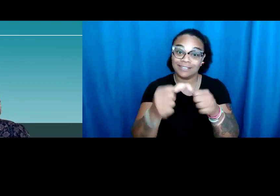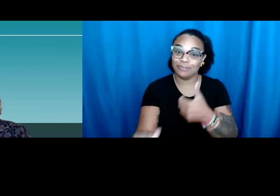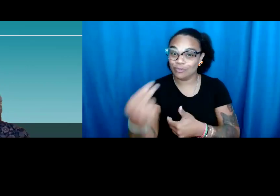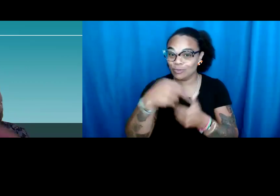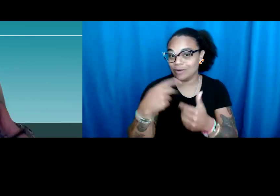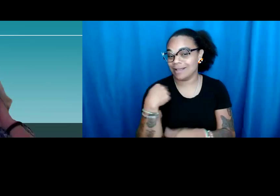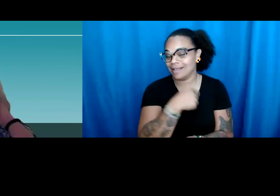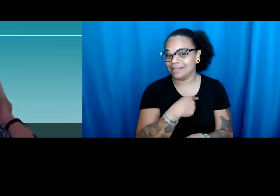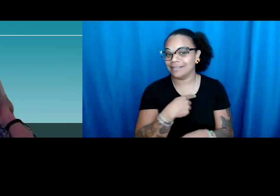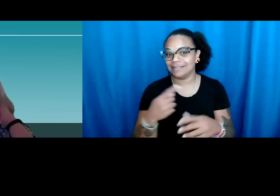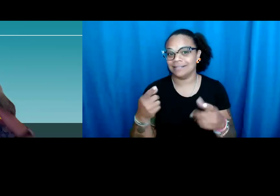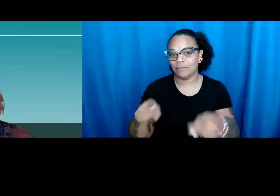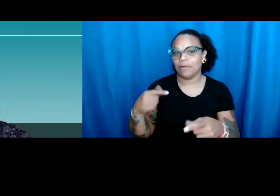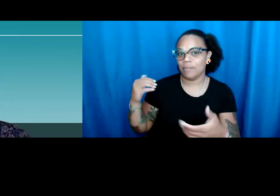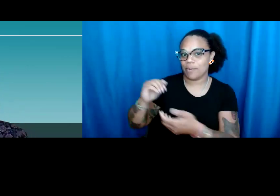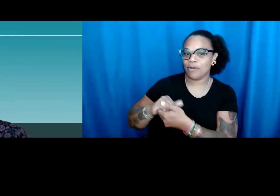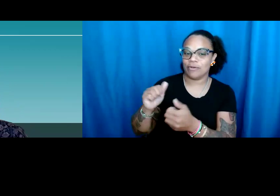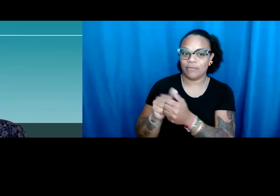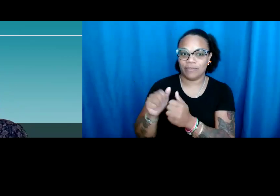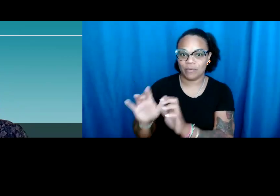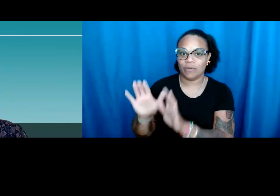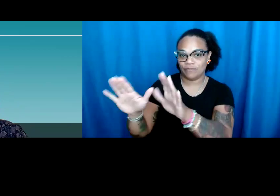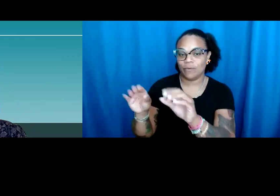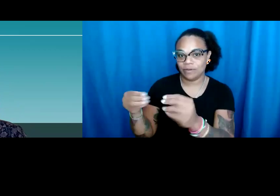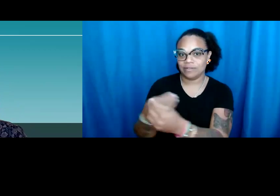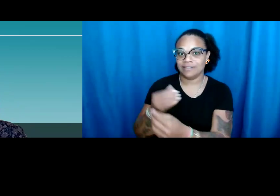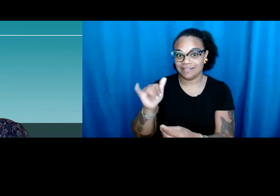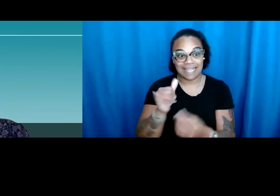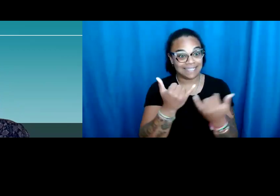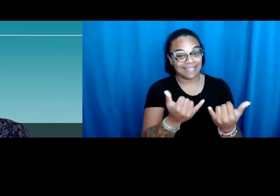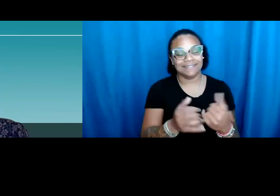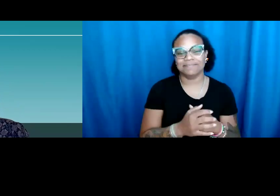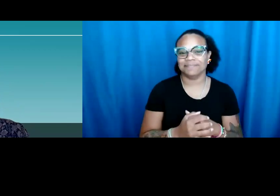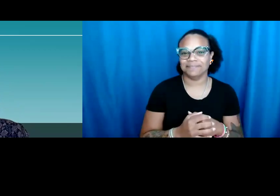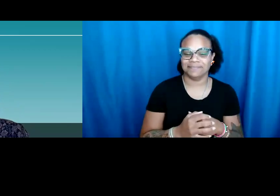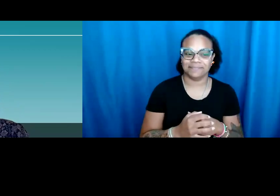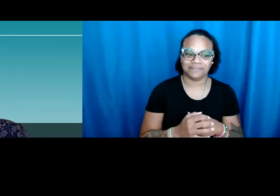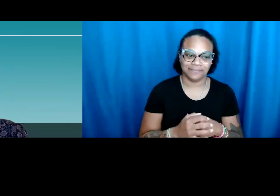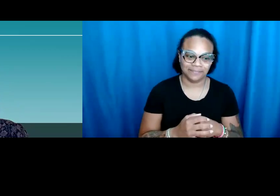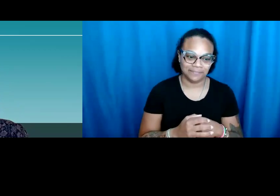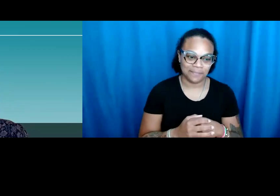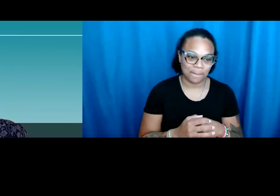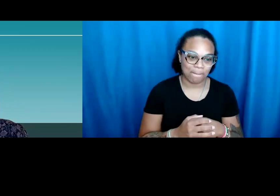as we partner with some wonderful organizations like we have today.